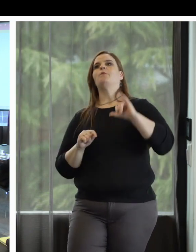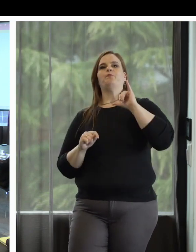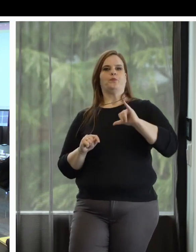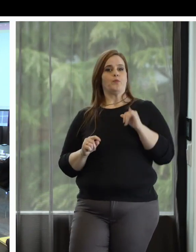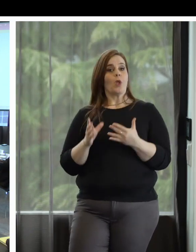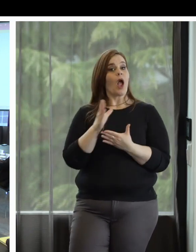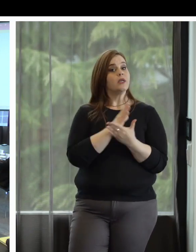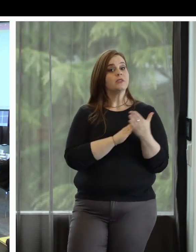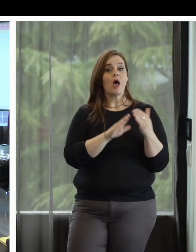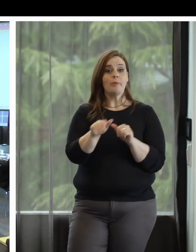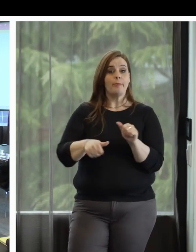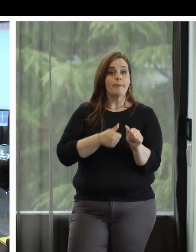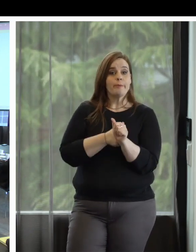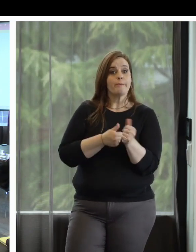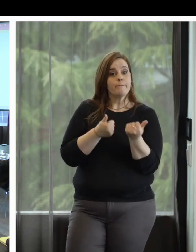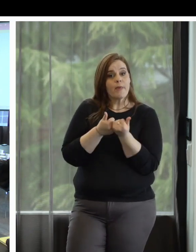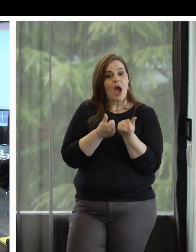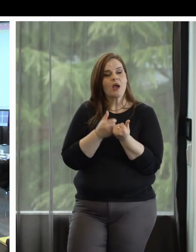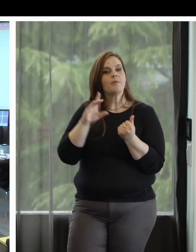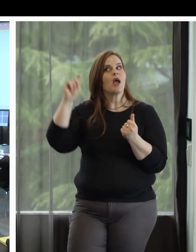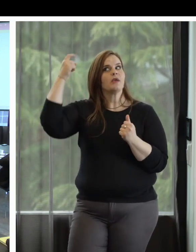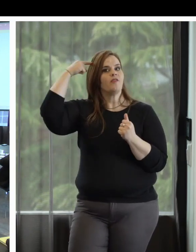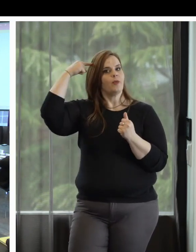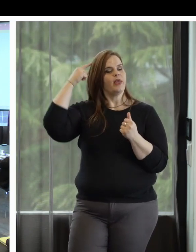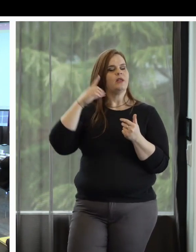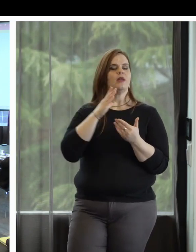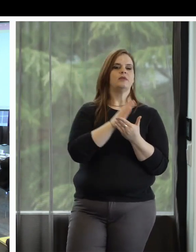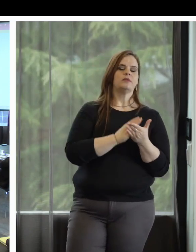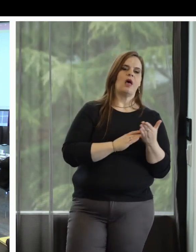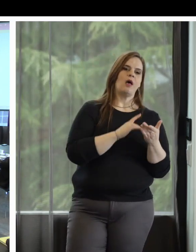government, some backed by specific organizations, some